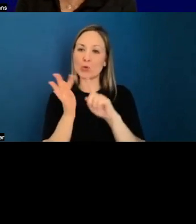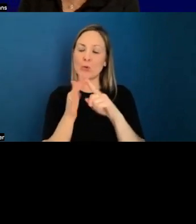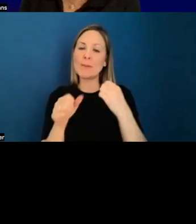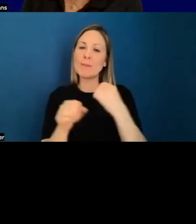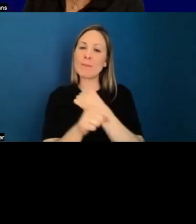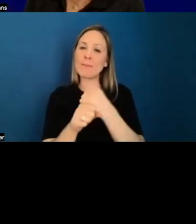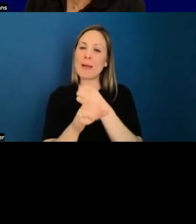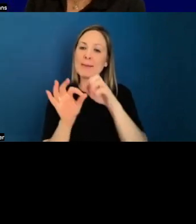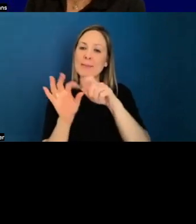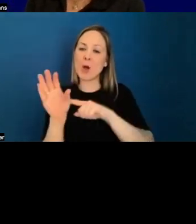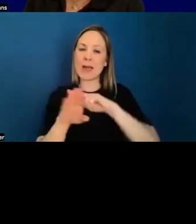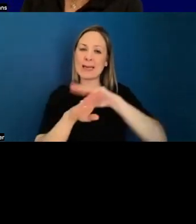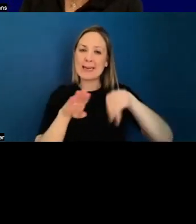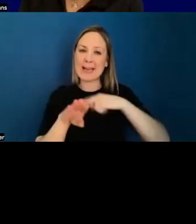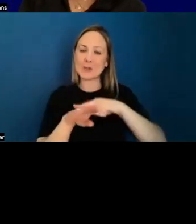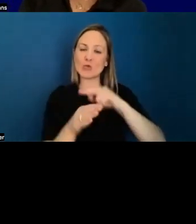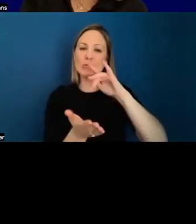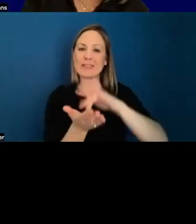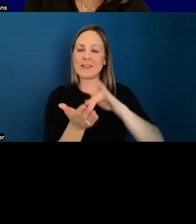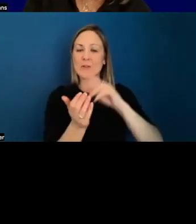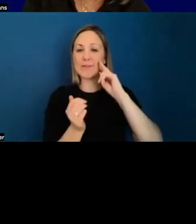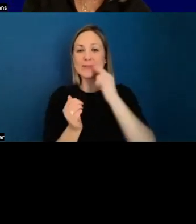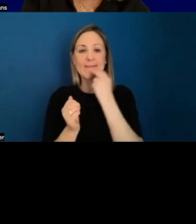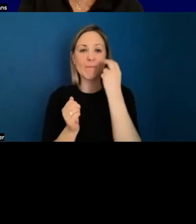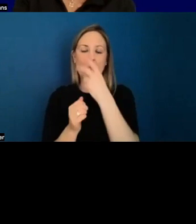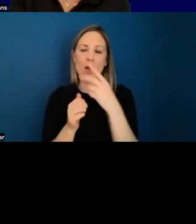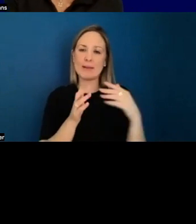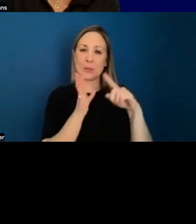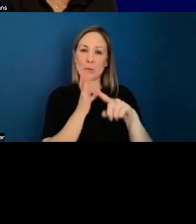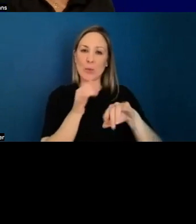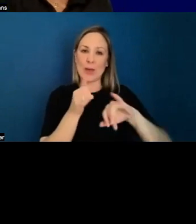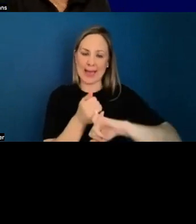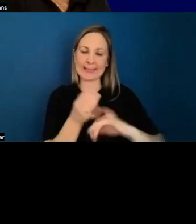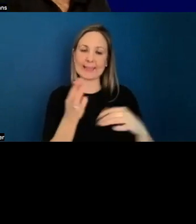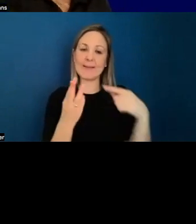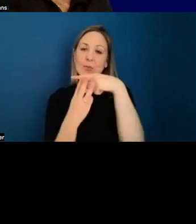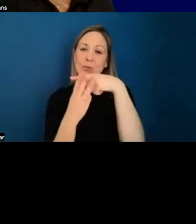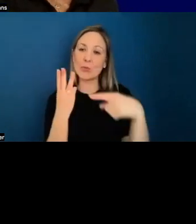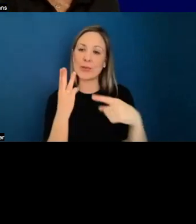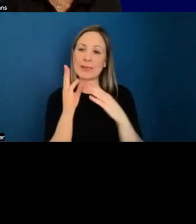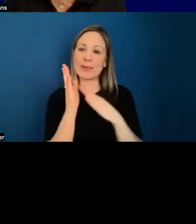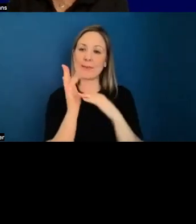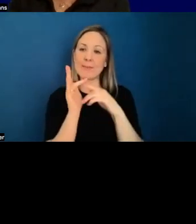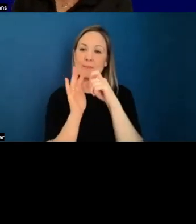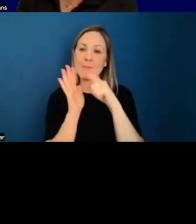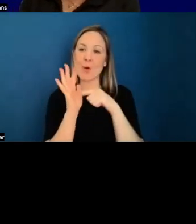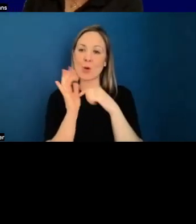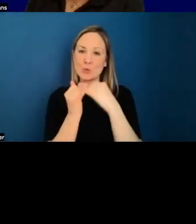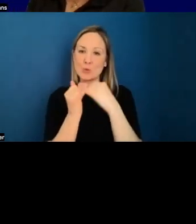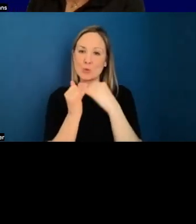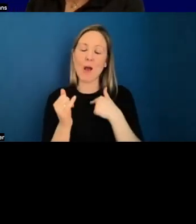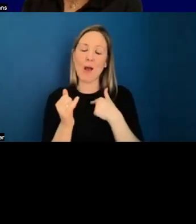Deaf-Blindness in the US. These are free modules, so I highly recommend everyone to go and have